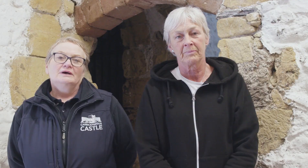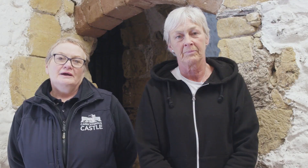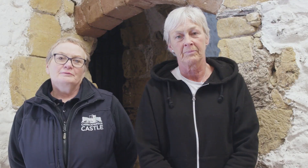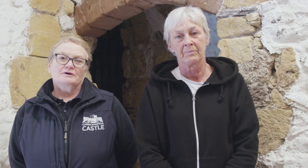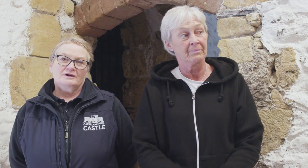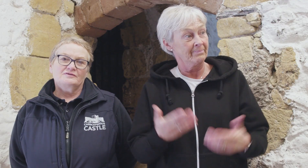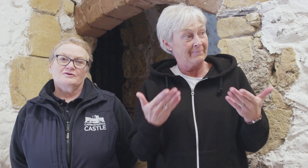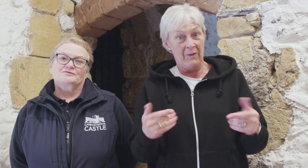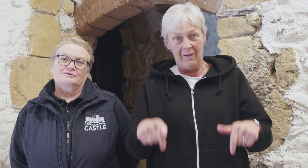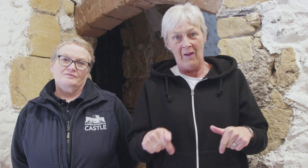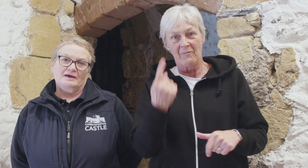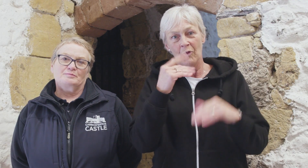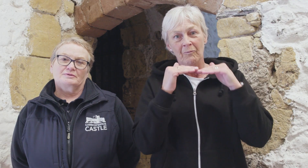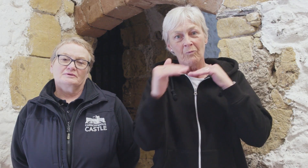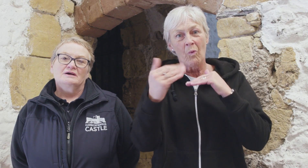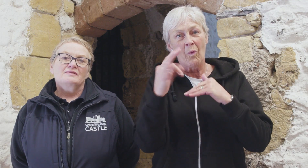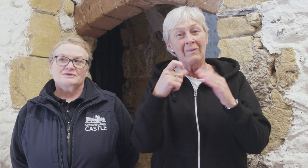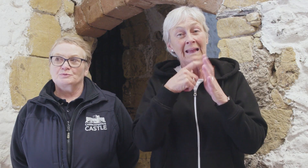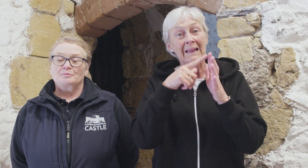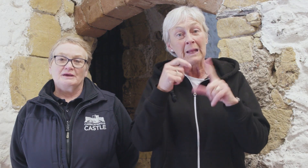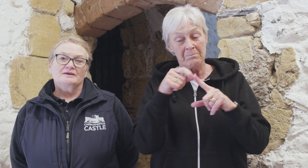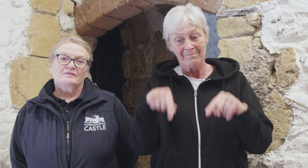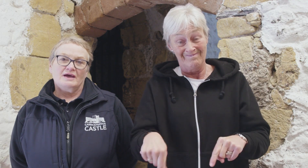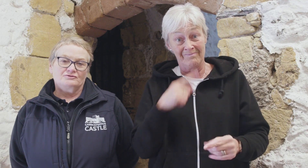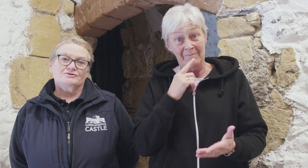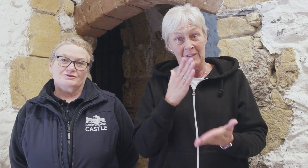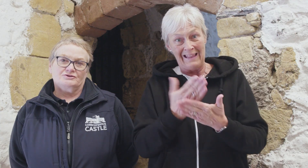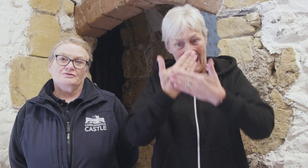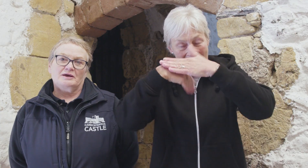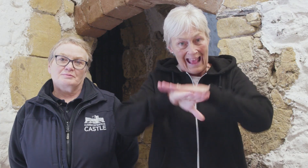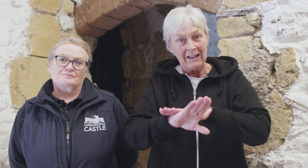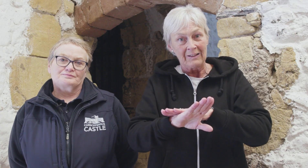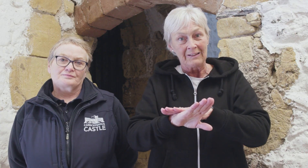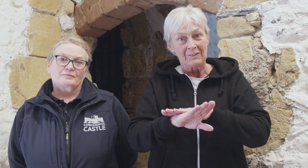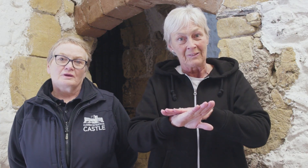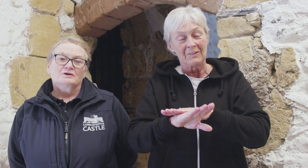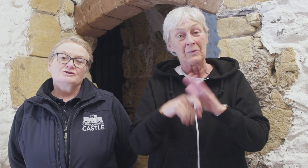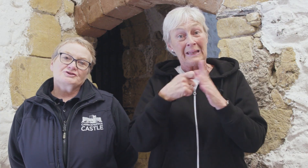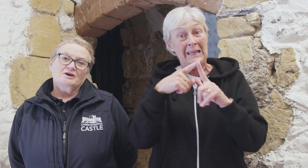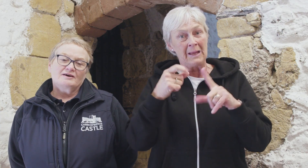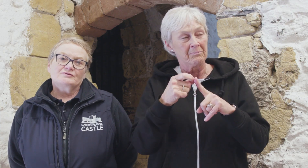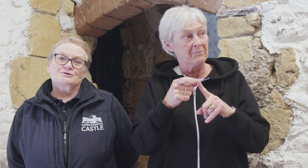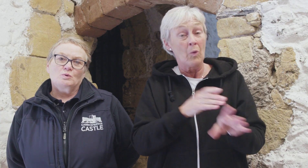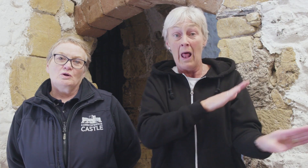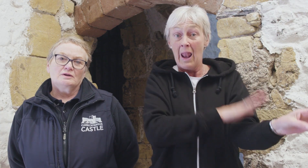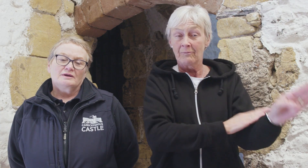Here we are in the first floor of the cape. This would've been the entrance to the cape. Just to our left, there's a wall.